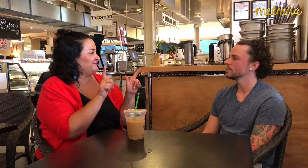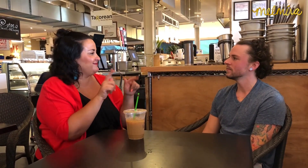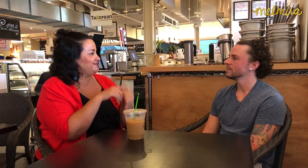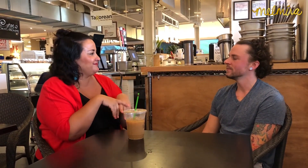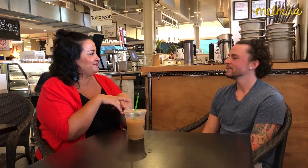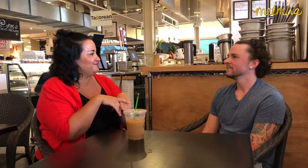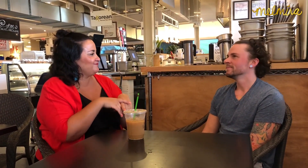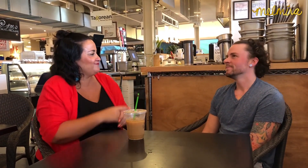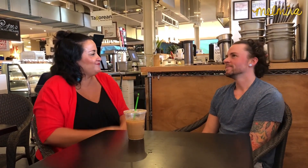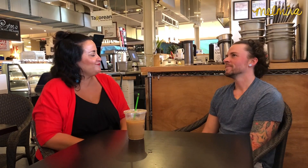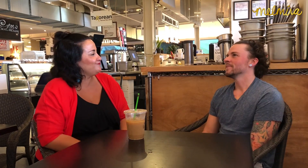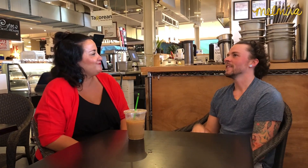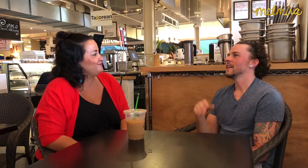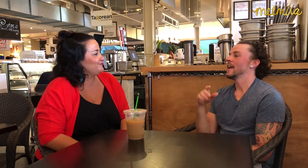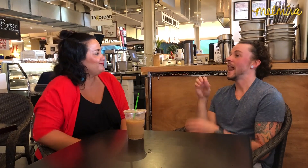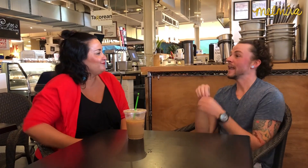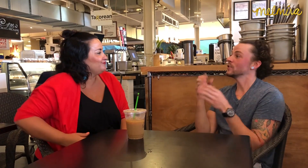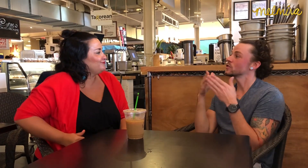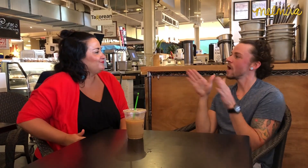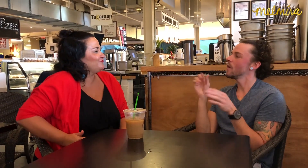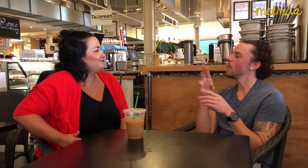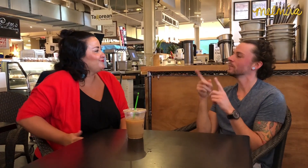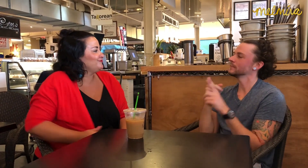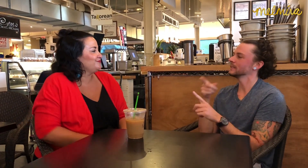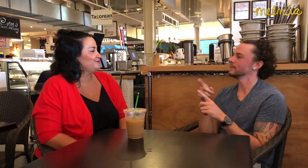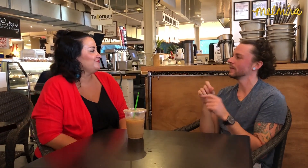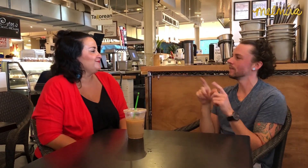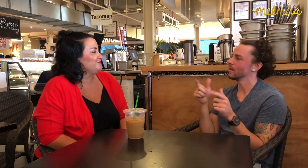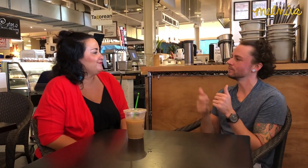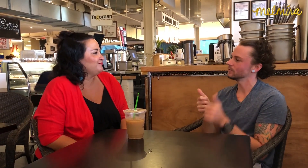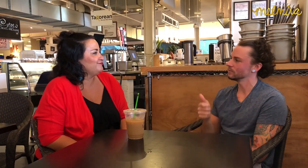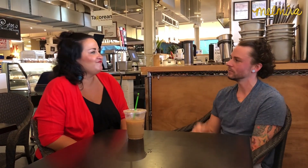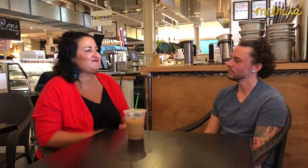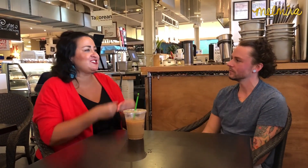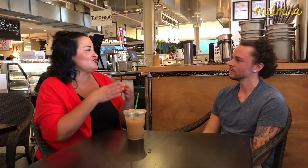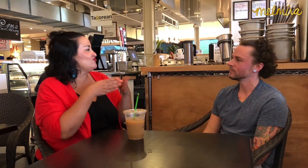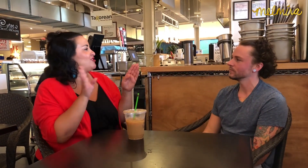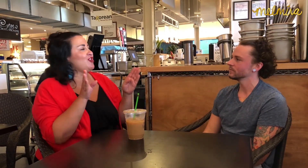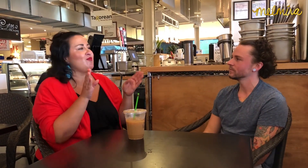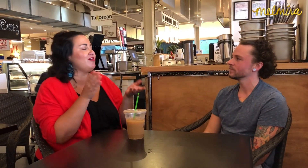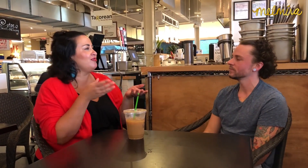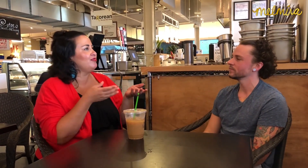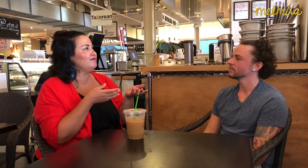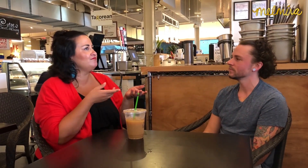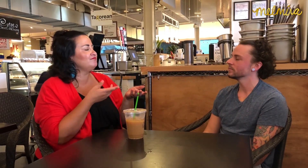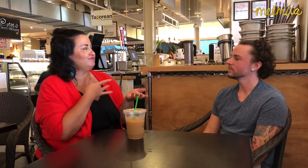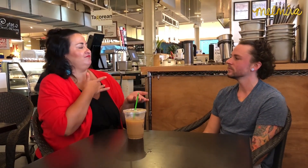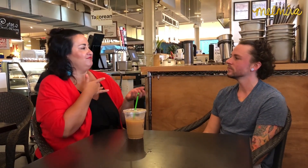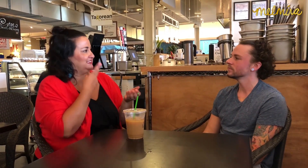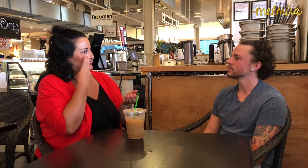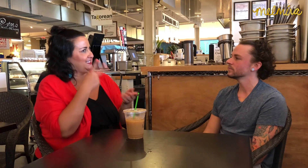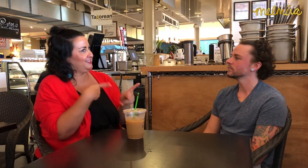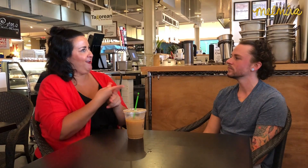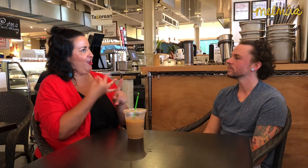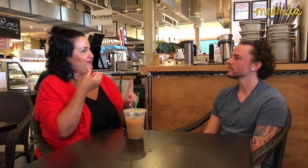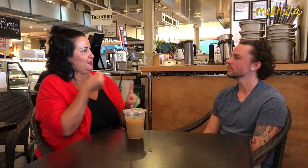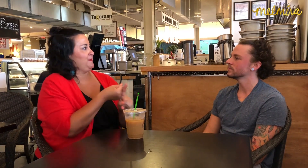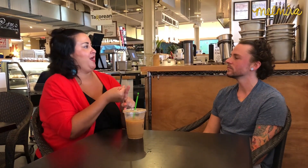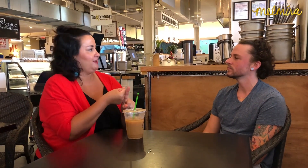In general or to a specific vlog? Your vlogs in general.